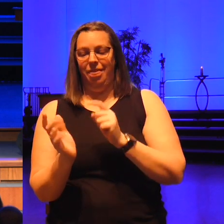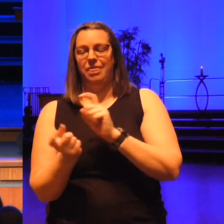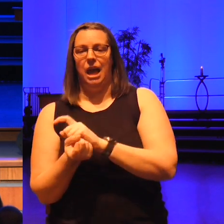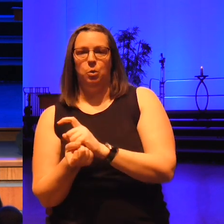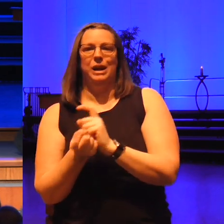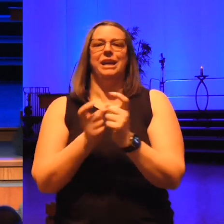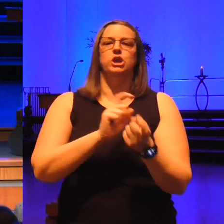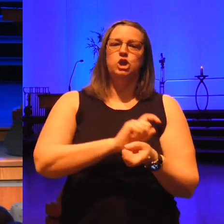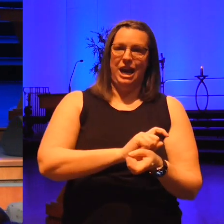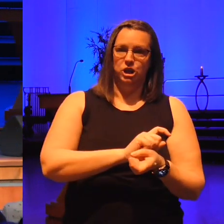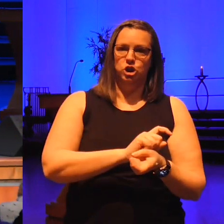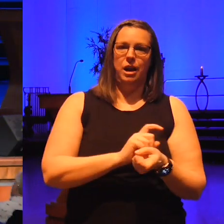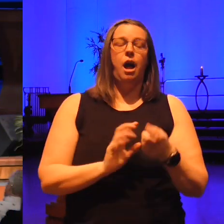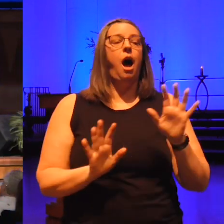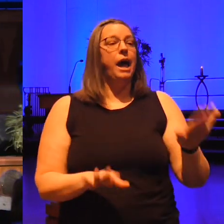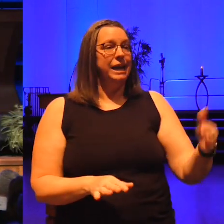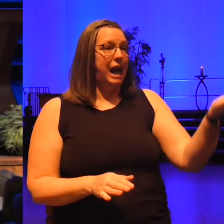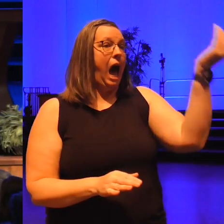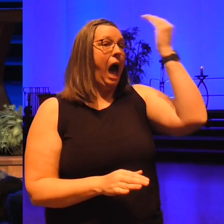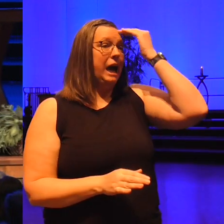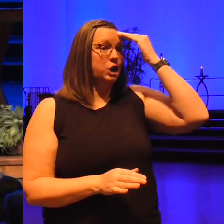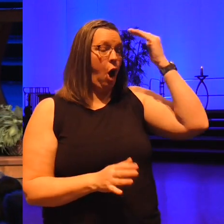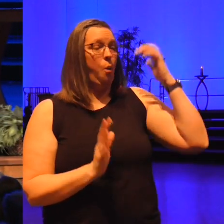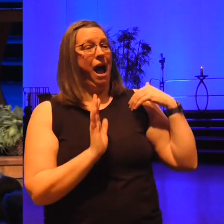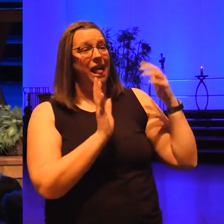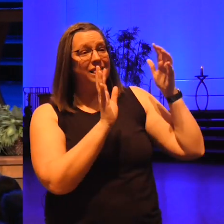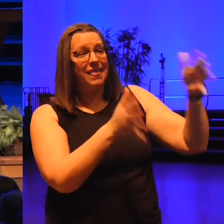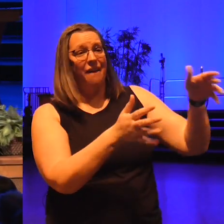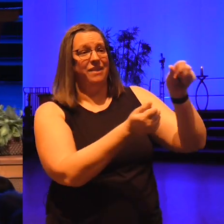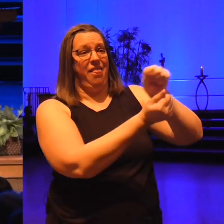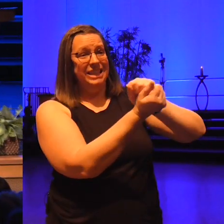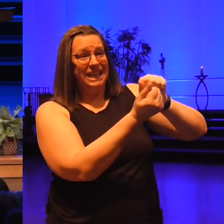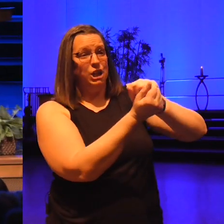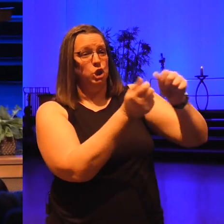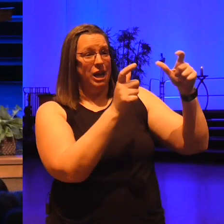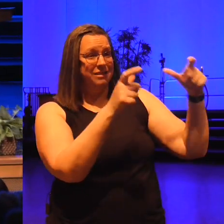honey I know I leave those dirty dishes in the sink think and I realize it comes from